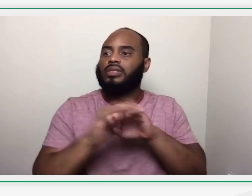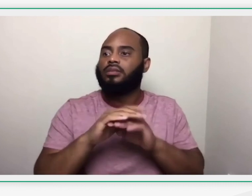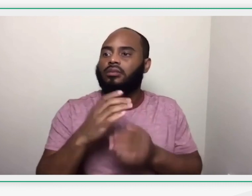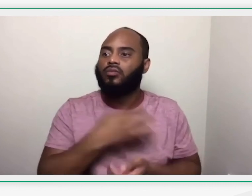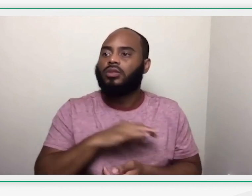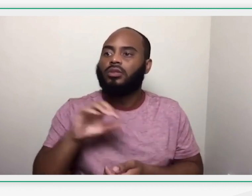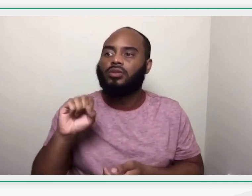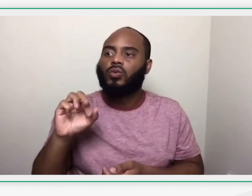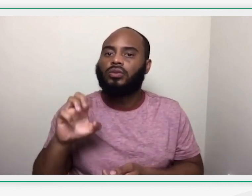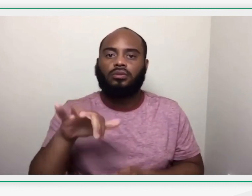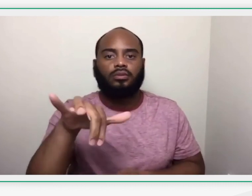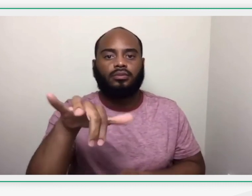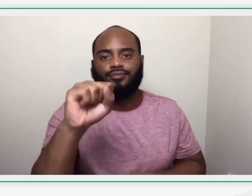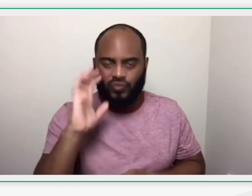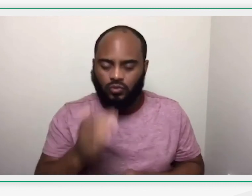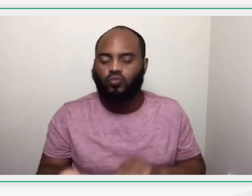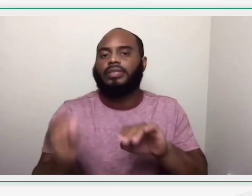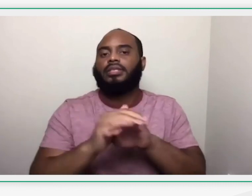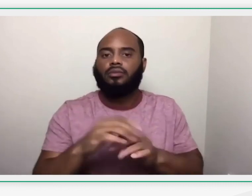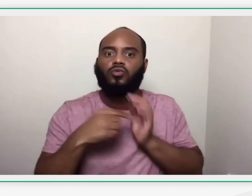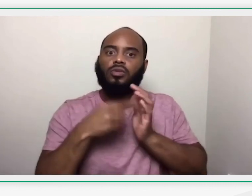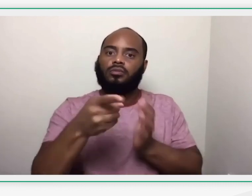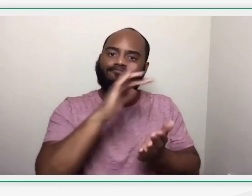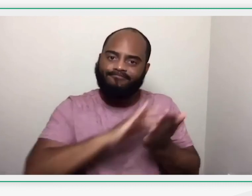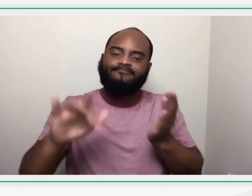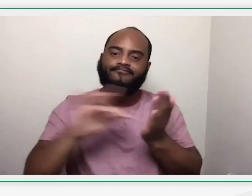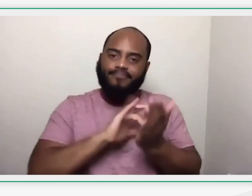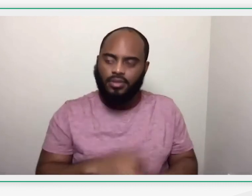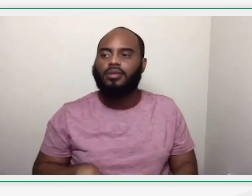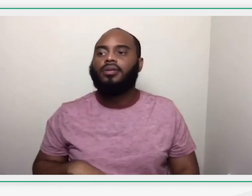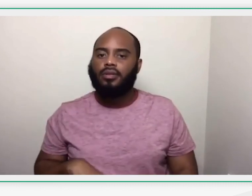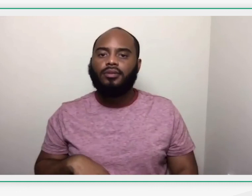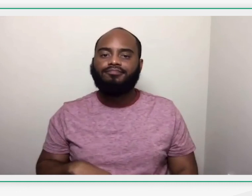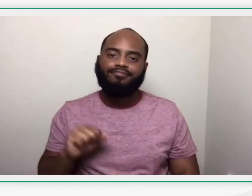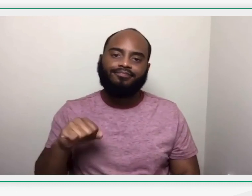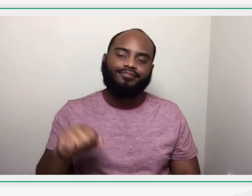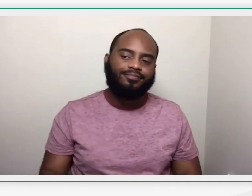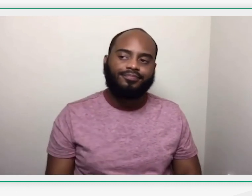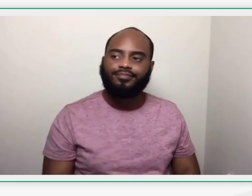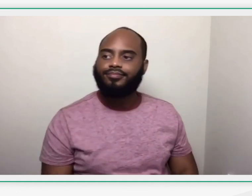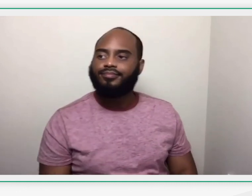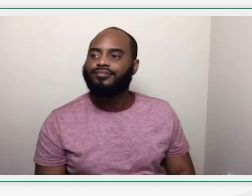After the end of a loan, will my credit score go up? Yes. If you've paid it off, it will increase your credit score.